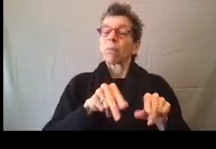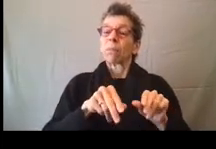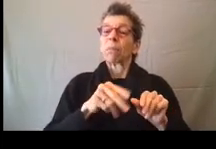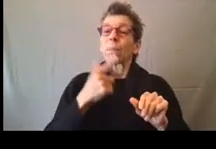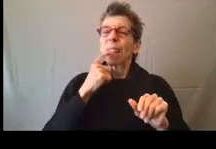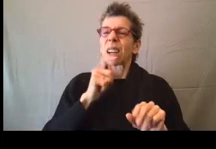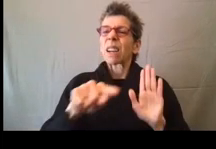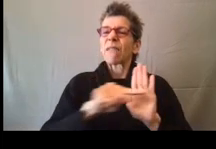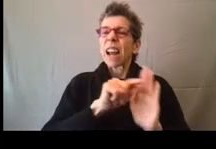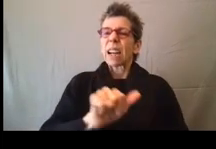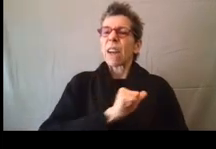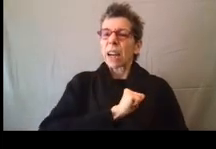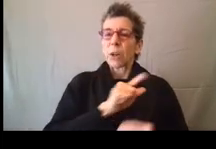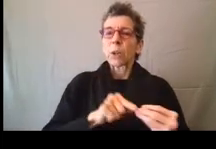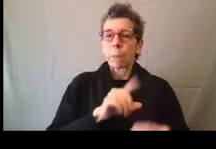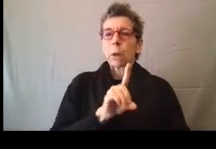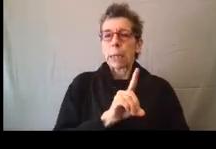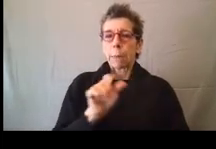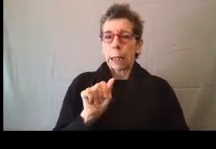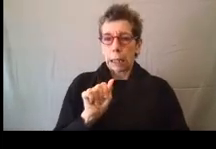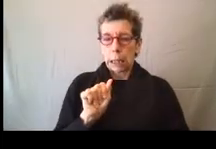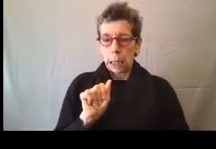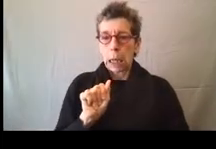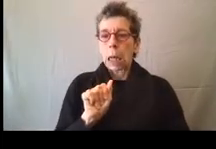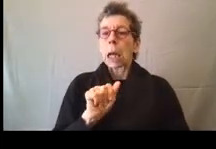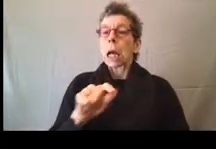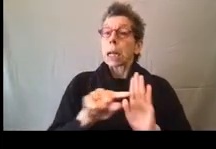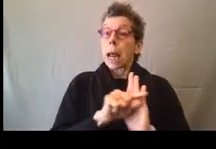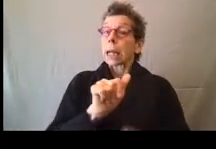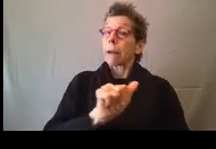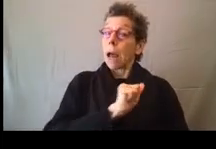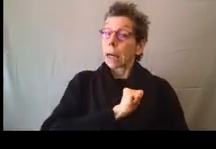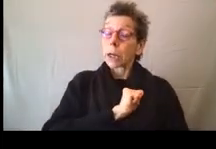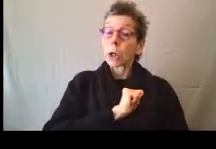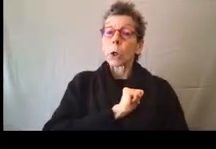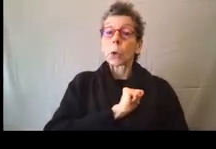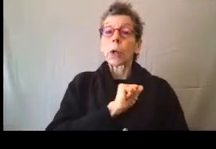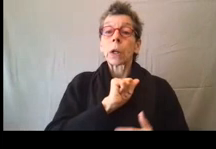addition, negative attitudes are related to decreased support of recruitment efforts and